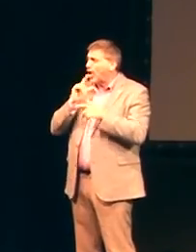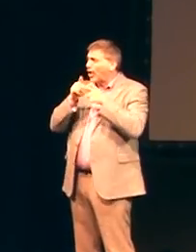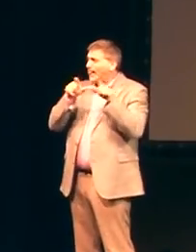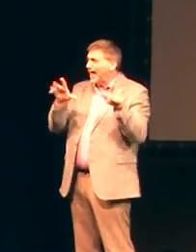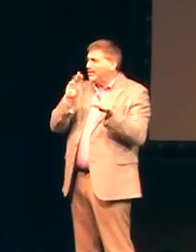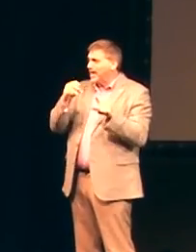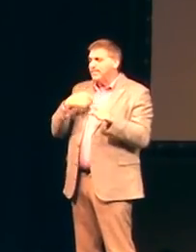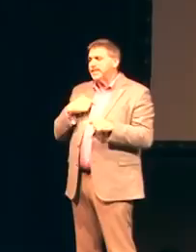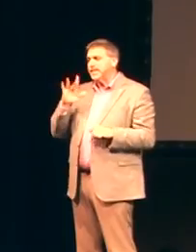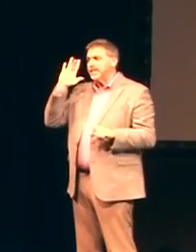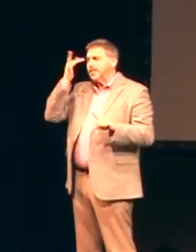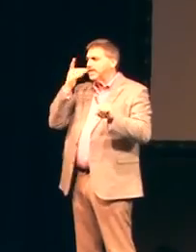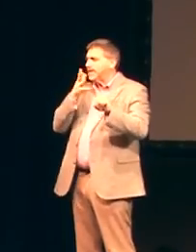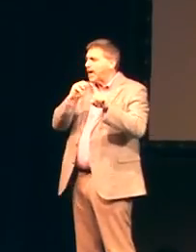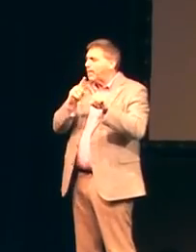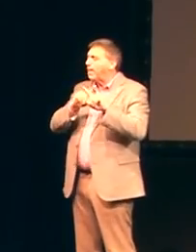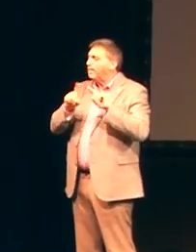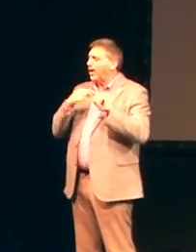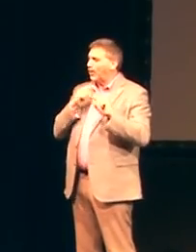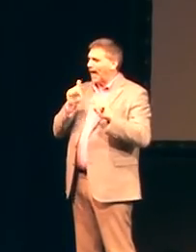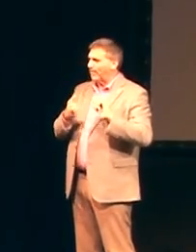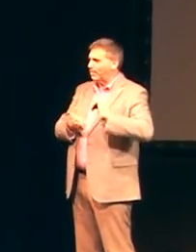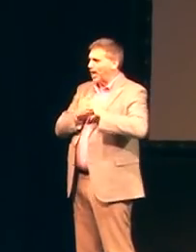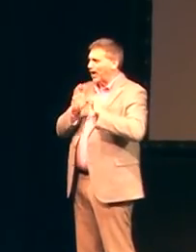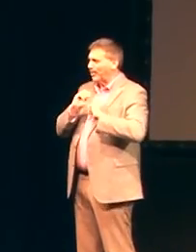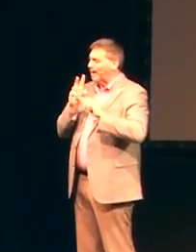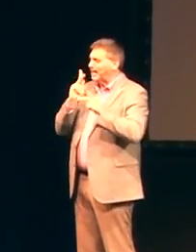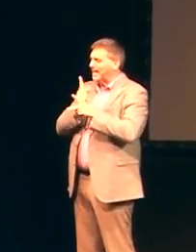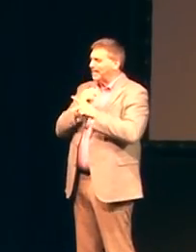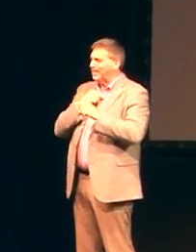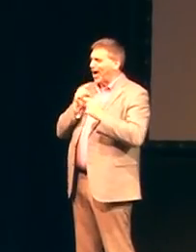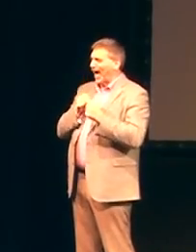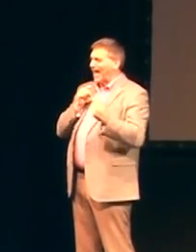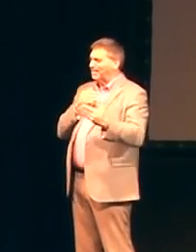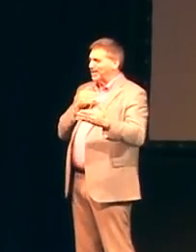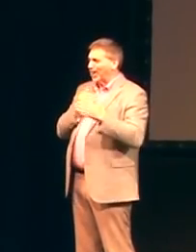language so for example, I'm sick of them but